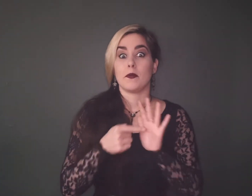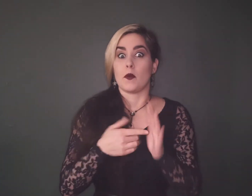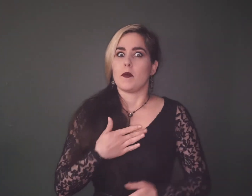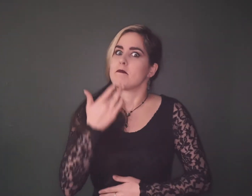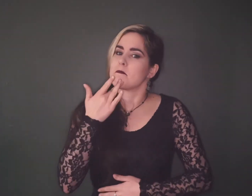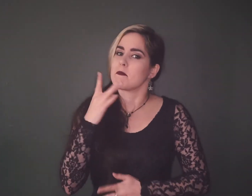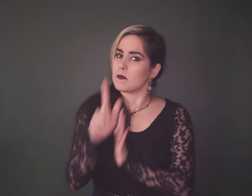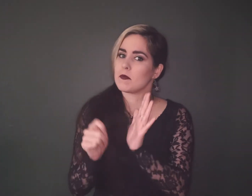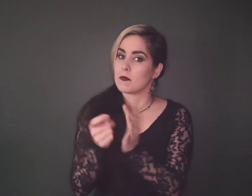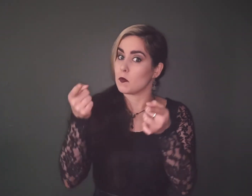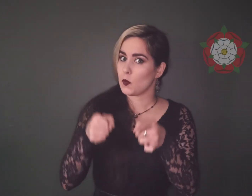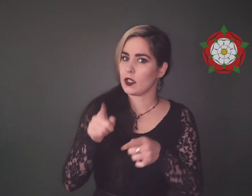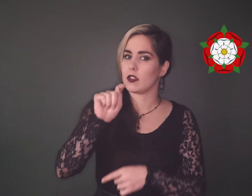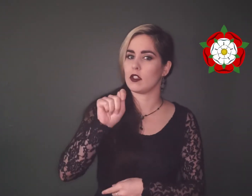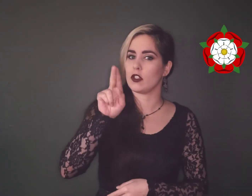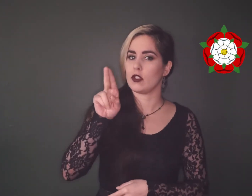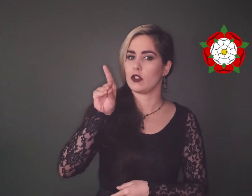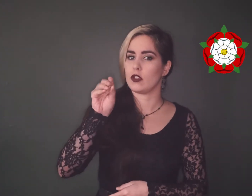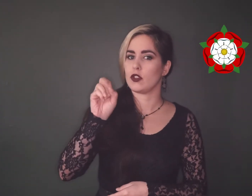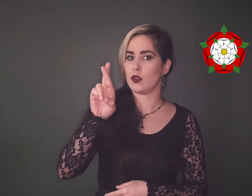One example, my favorite era is Tudor England.